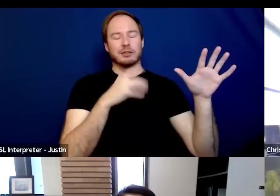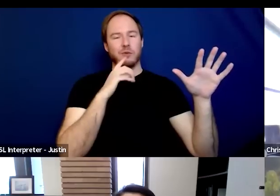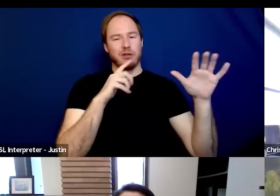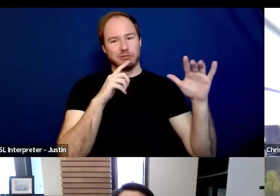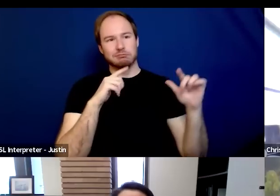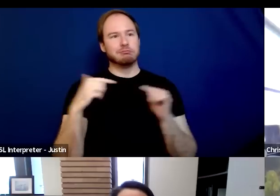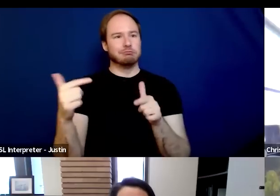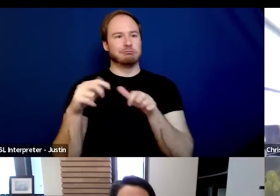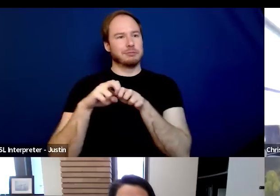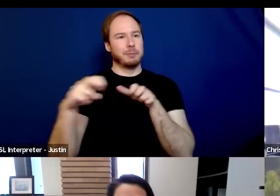There we are.